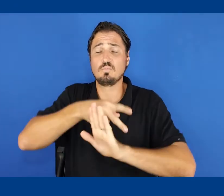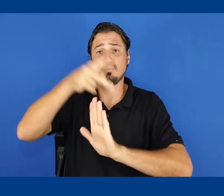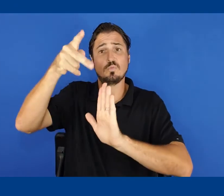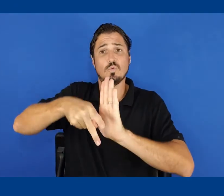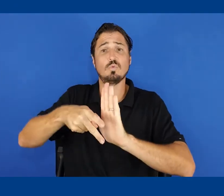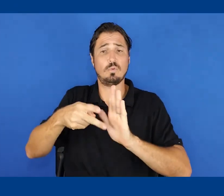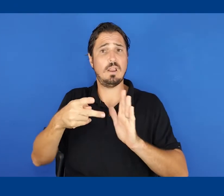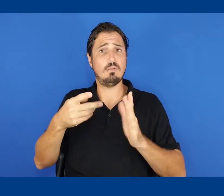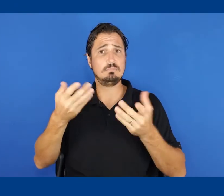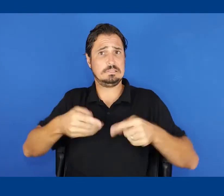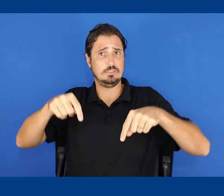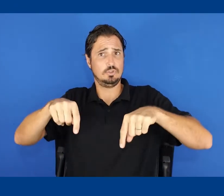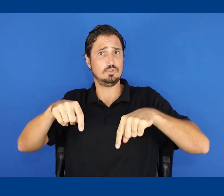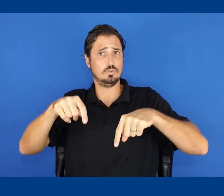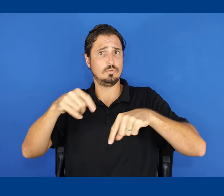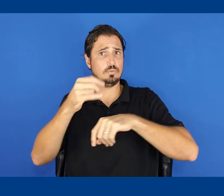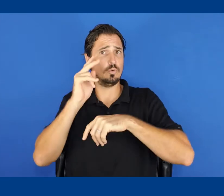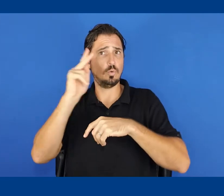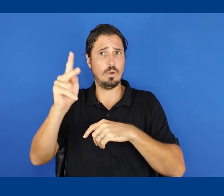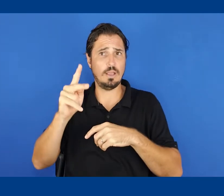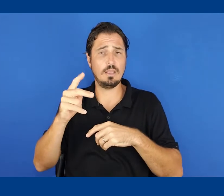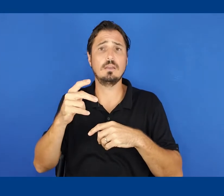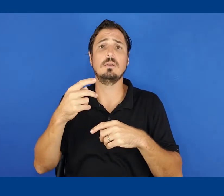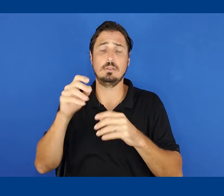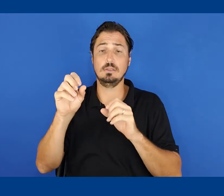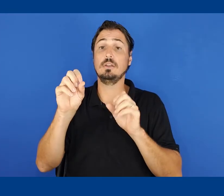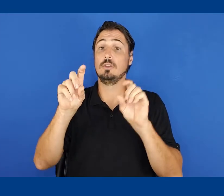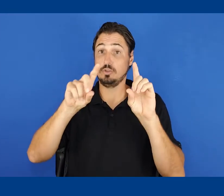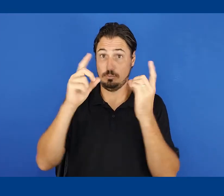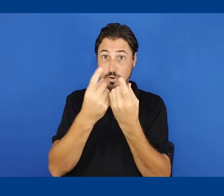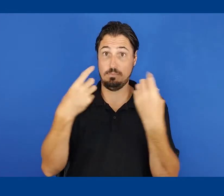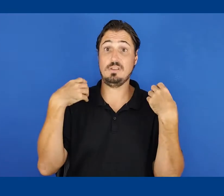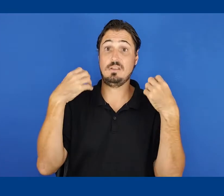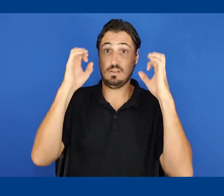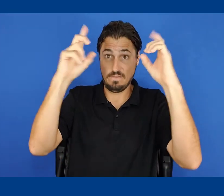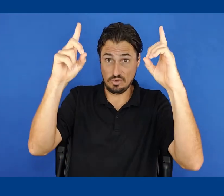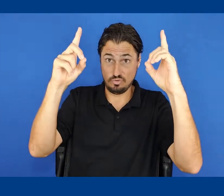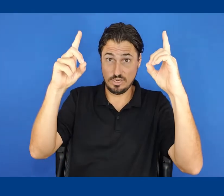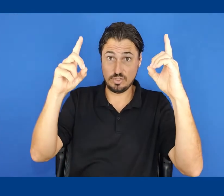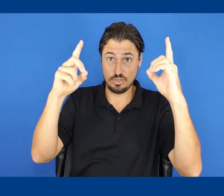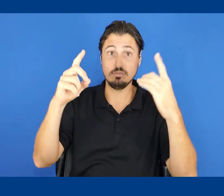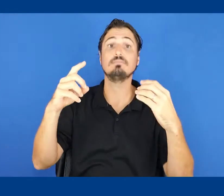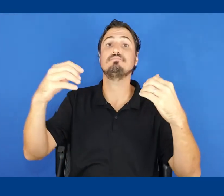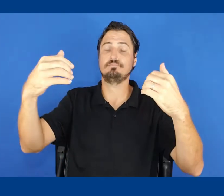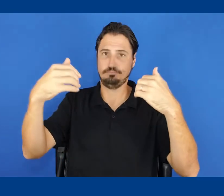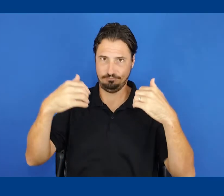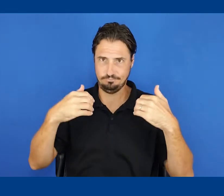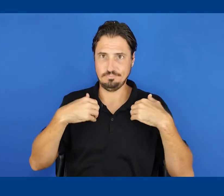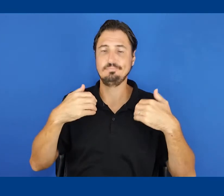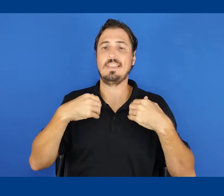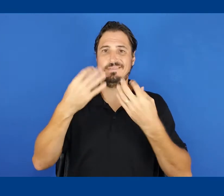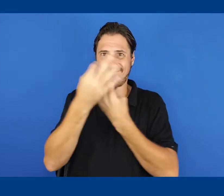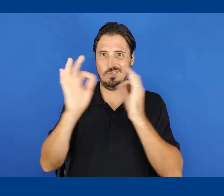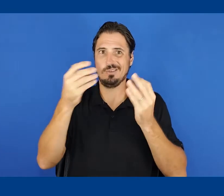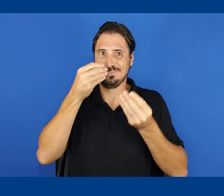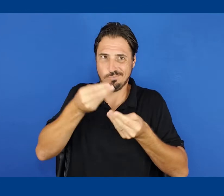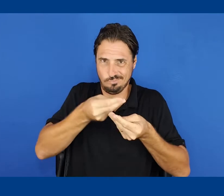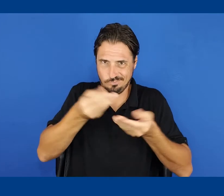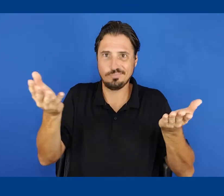The State Department of Education’s Grab-and-Go school meals program runs weekdays through Friday, December 18.